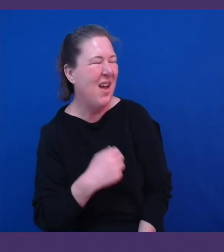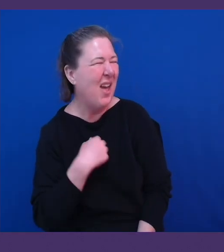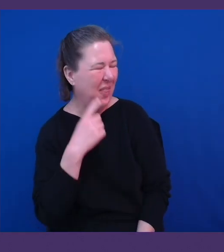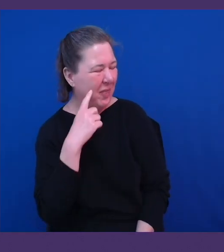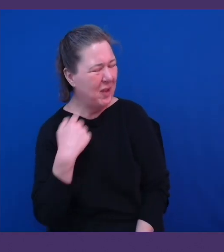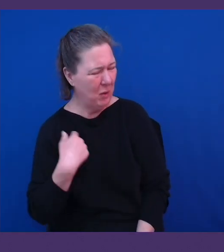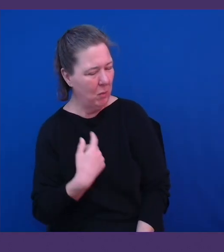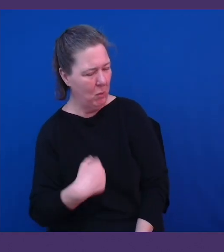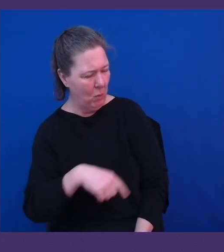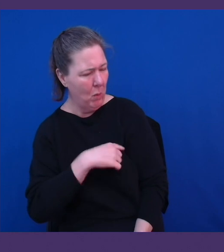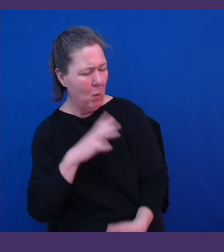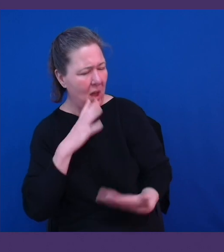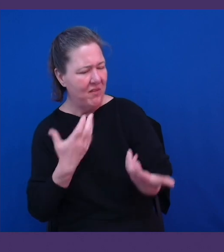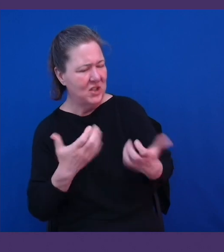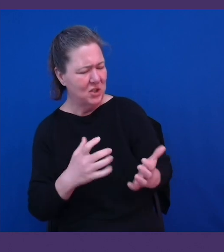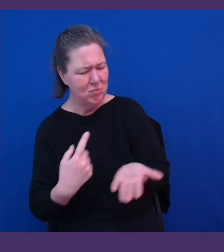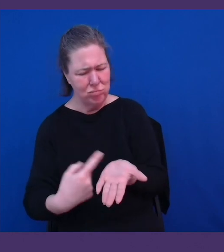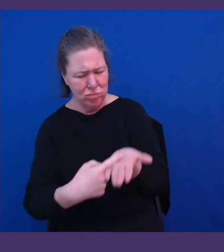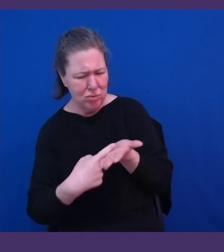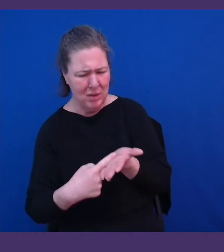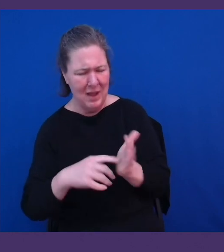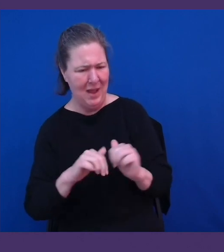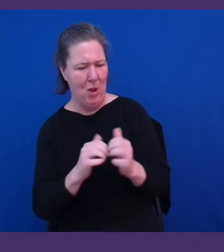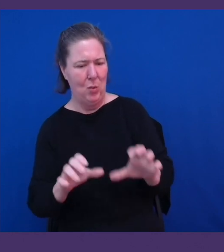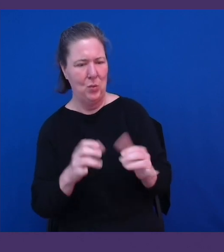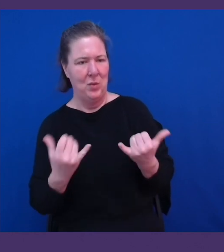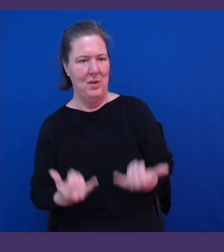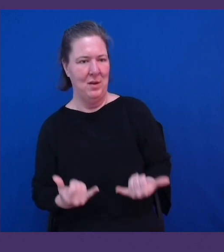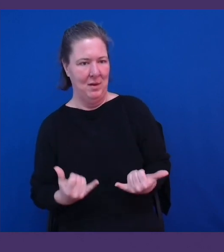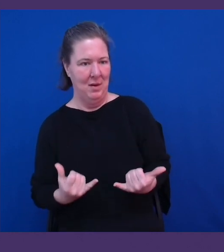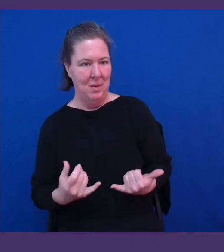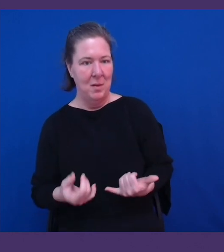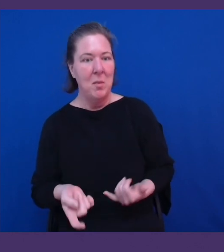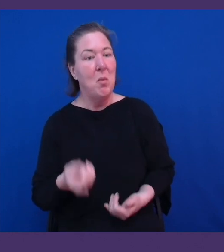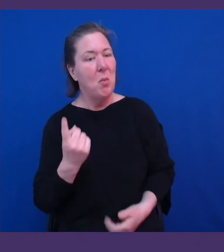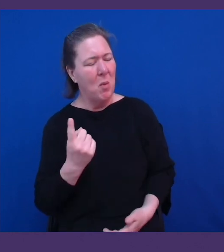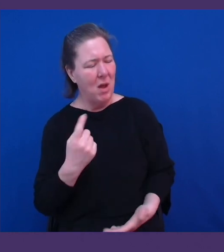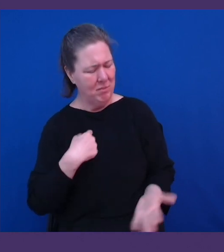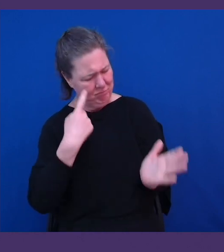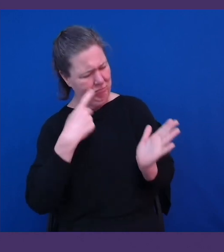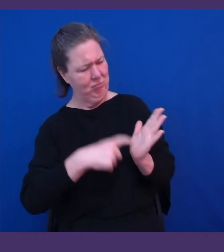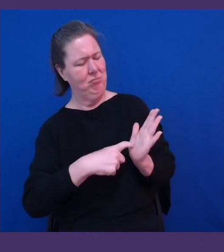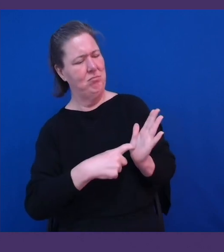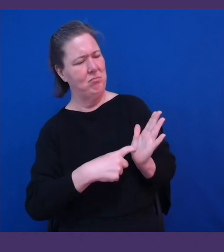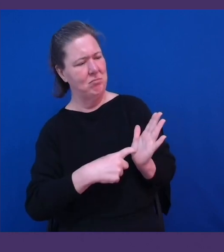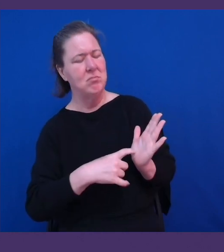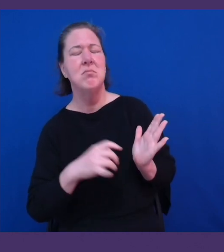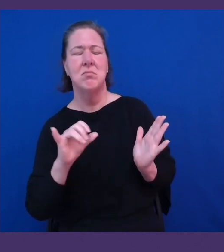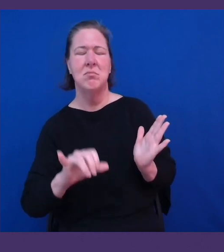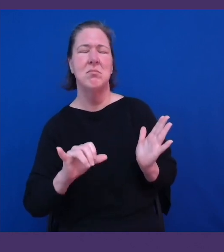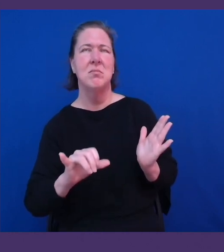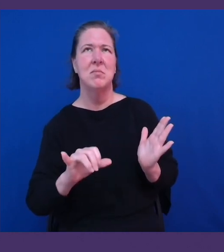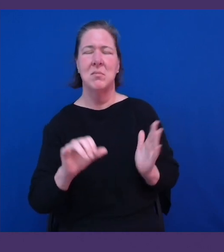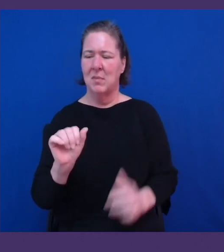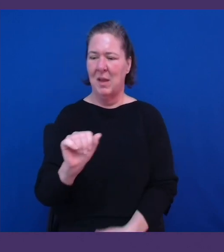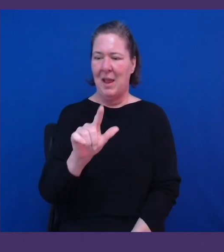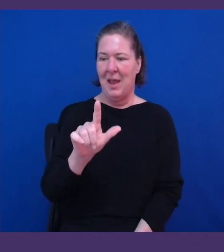that Microsoft is trying to do that now. But one of the themes that stands out to me, something that Alli referenced when she was talking